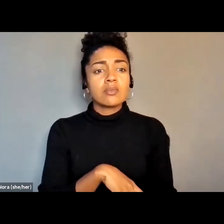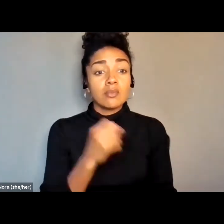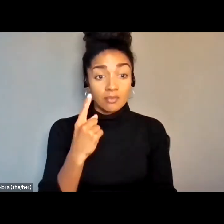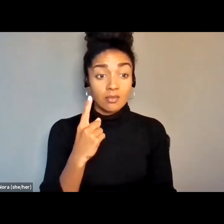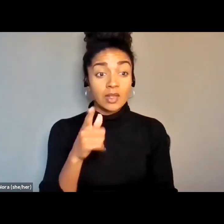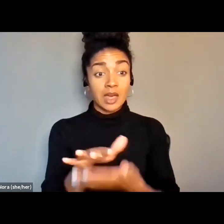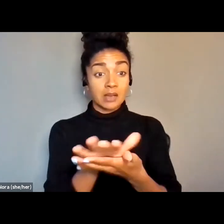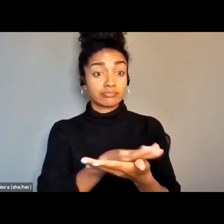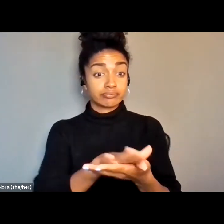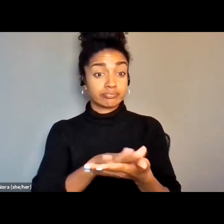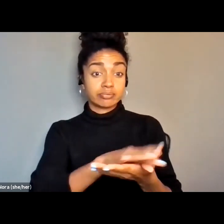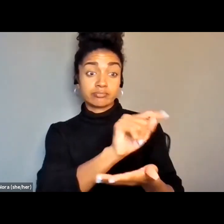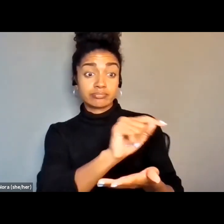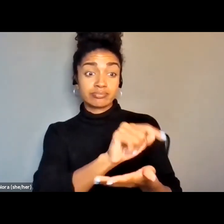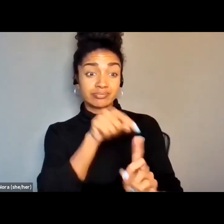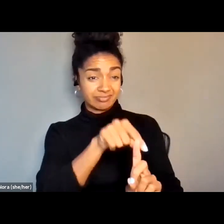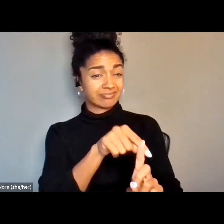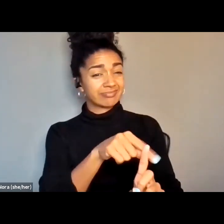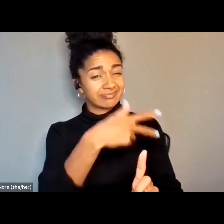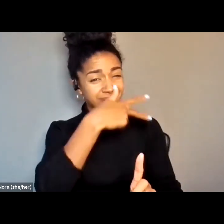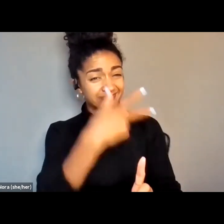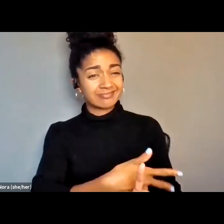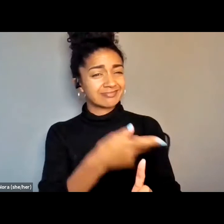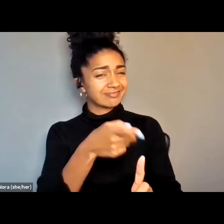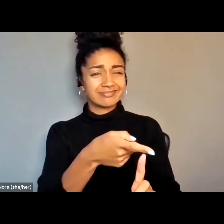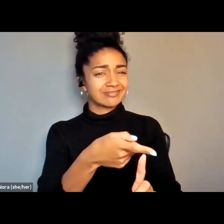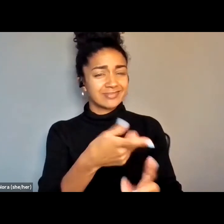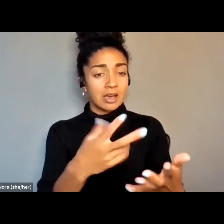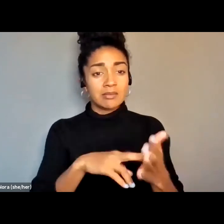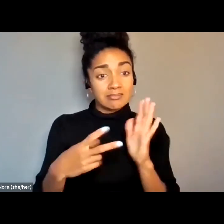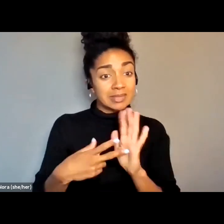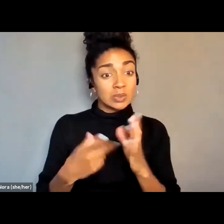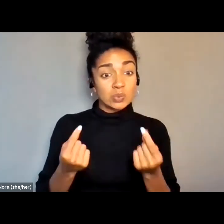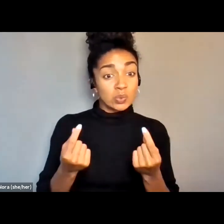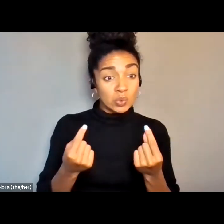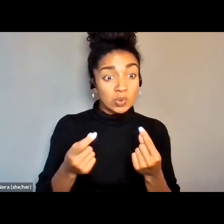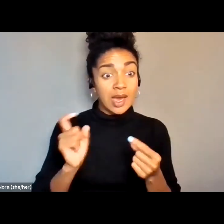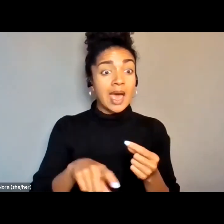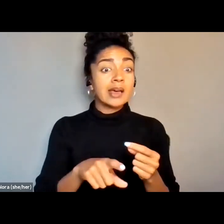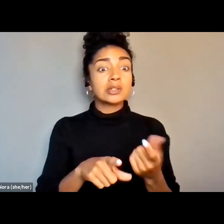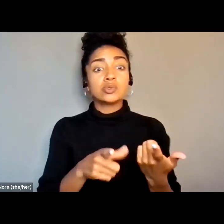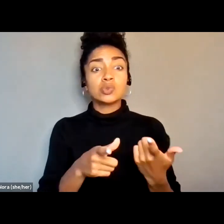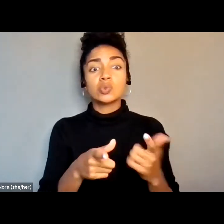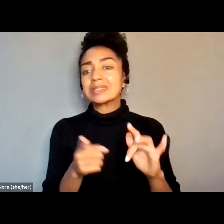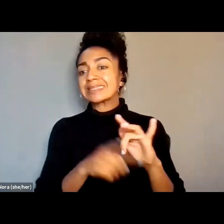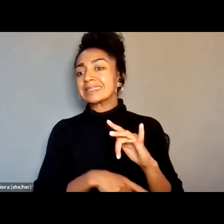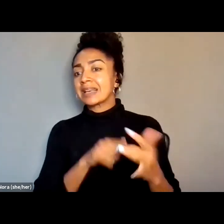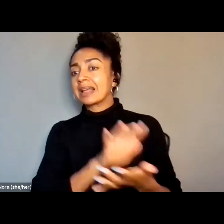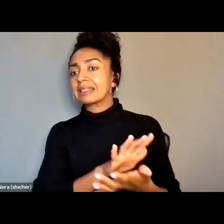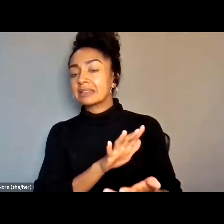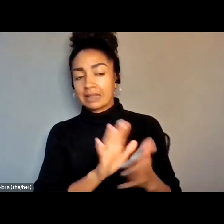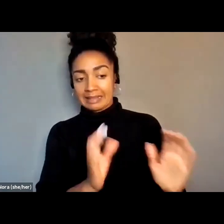days every month, which was very bad.